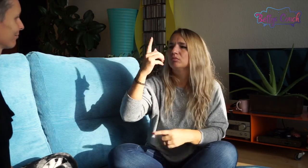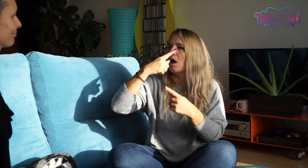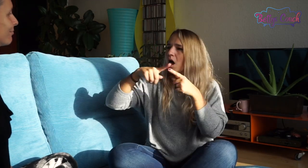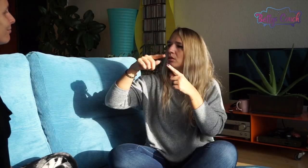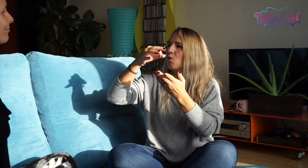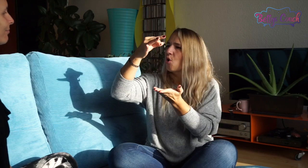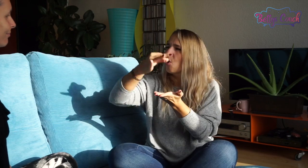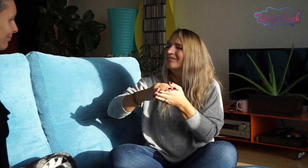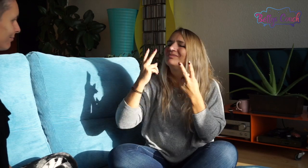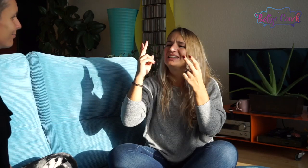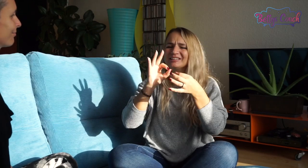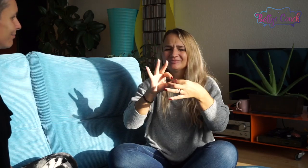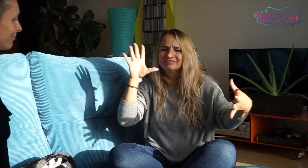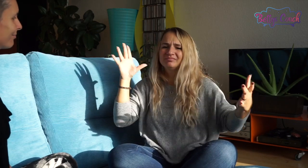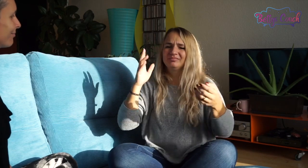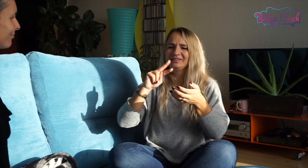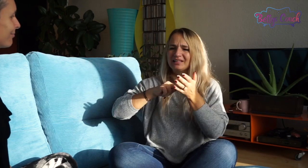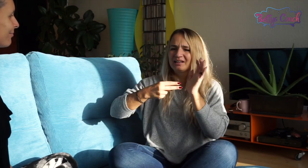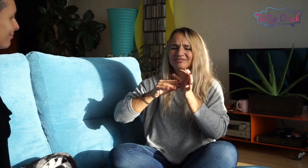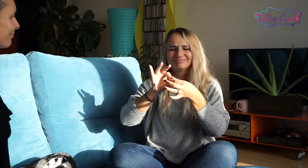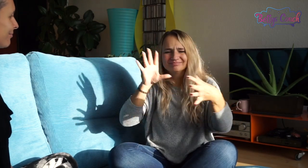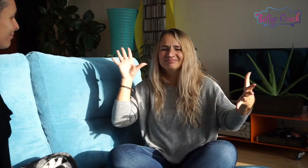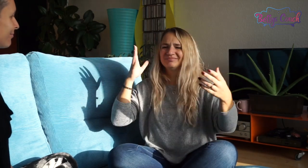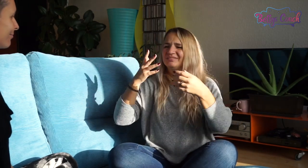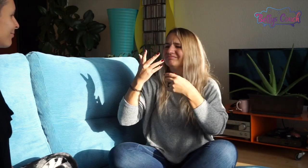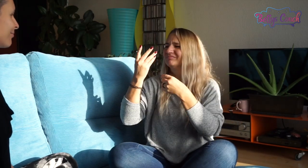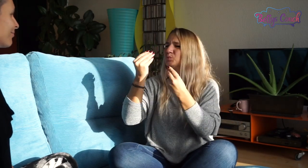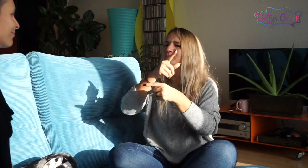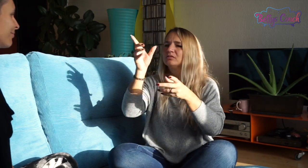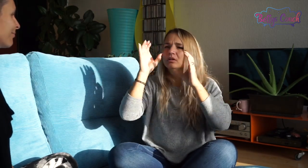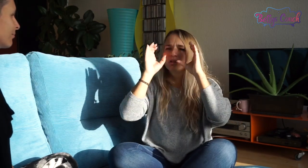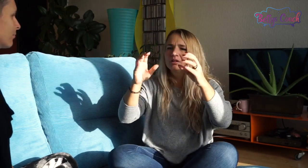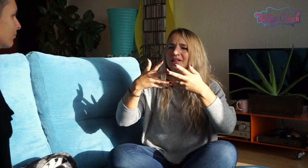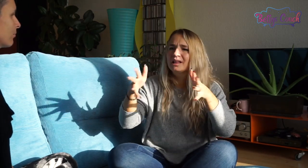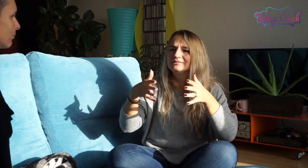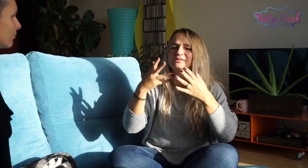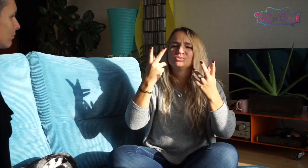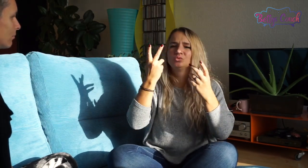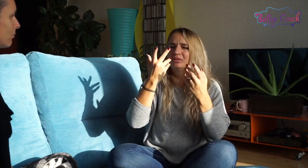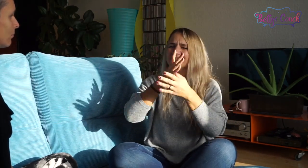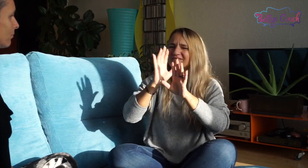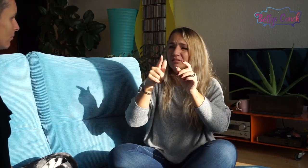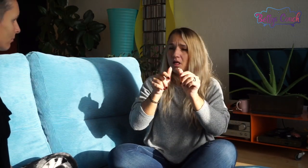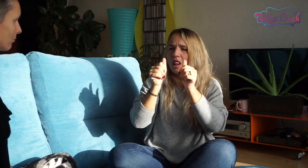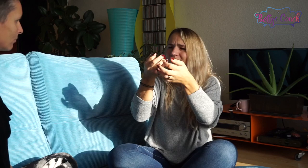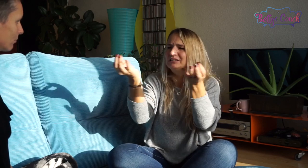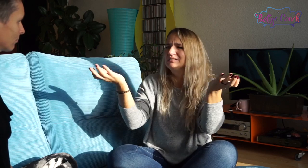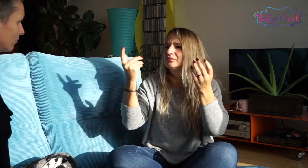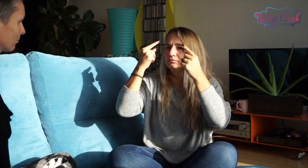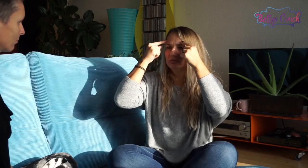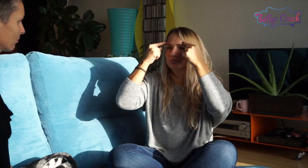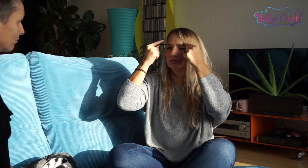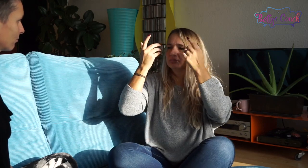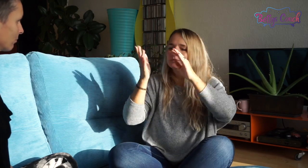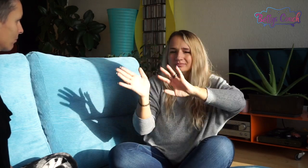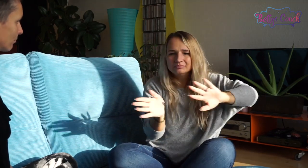Get rid of any technology, like smartphone, computer or Netflix. Technology does not help you clear your mind. Leave them out.